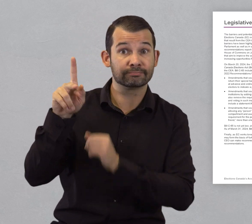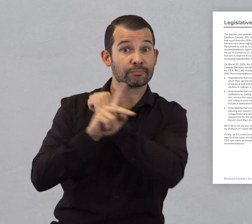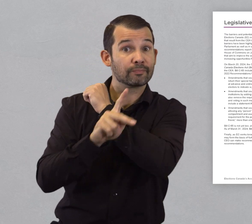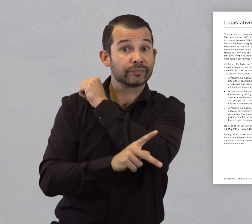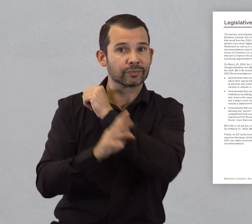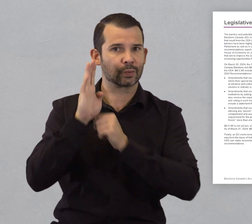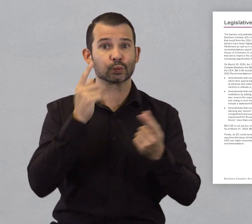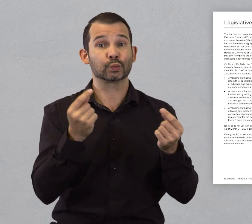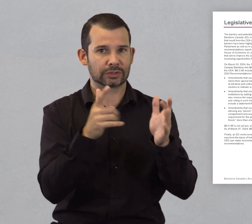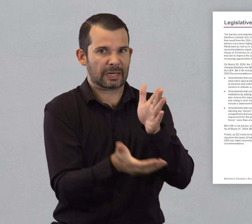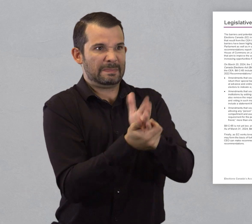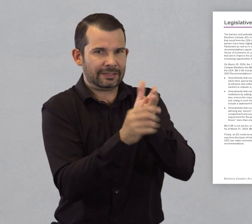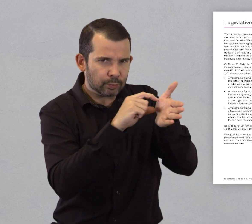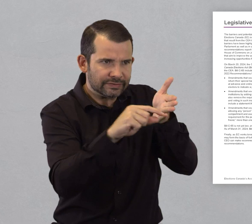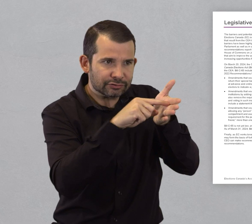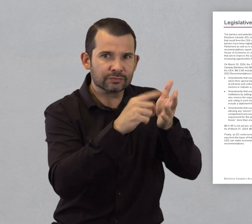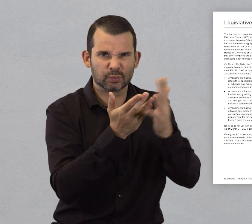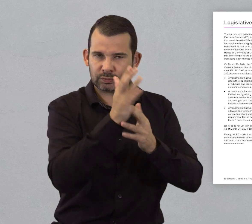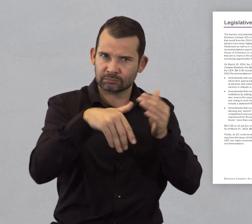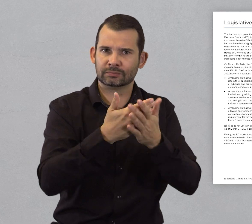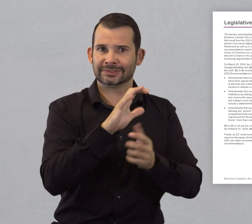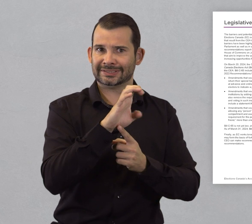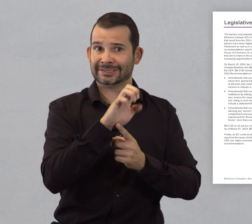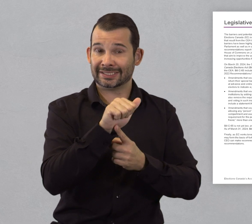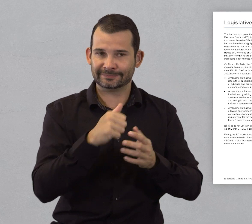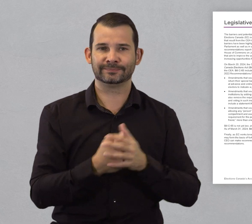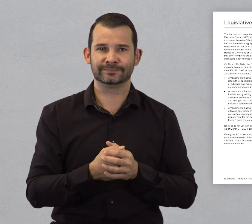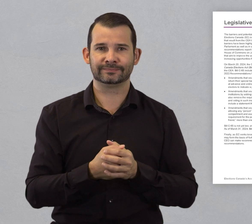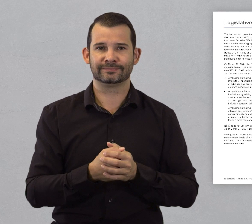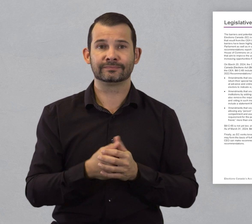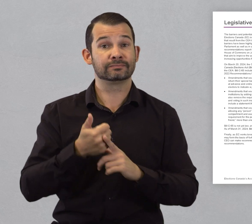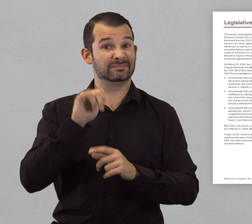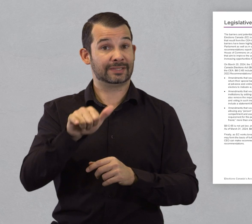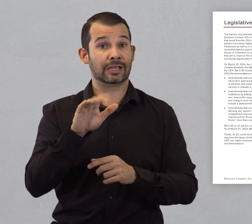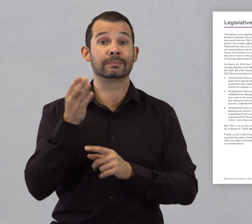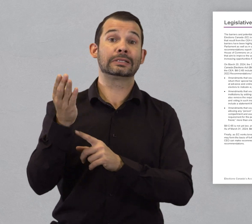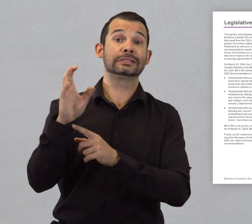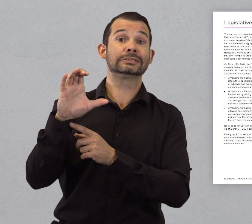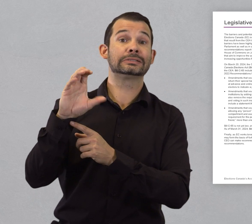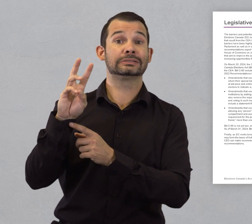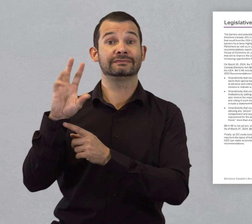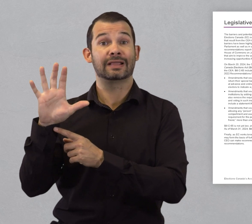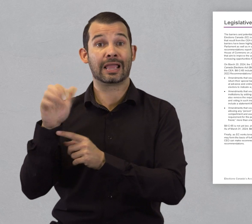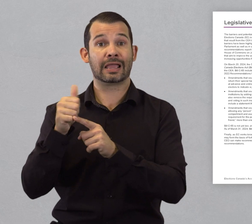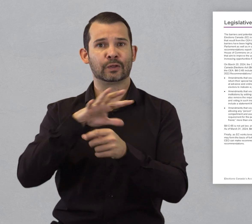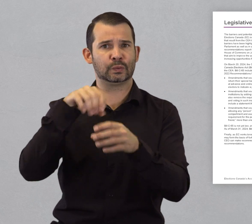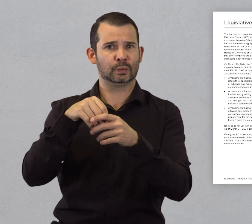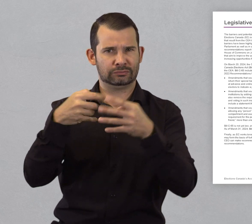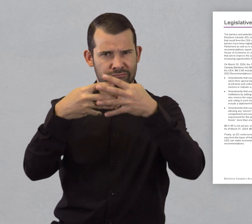Parliament, would amend provisions throughout the CEA. Bill C-65 includes the following amendments